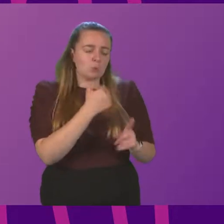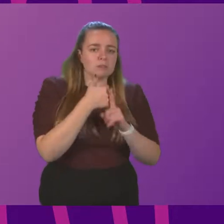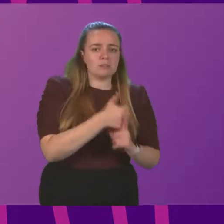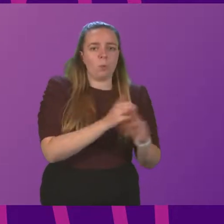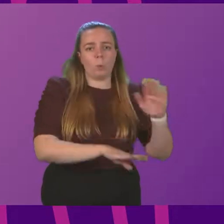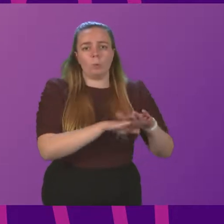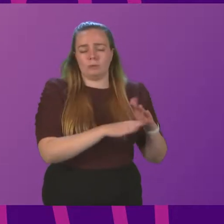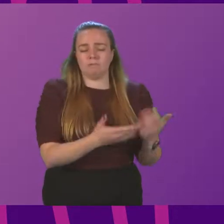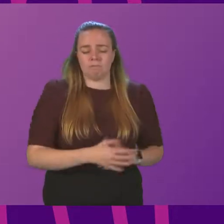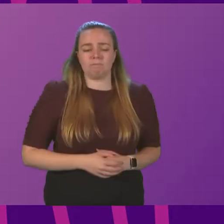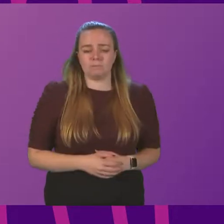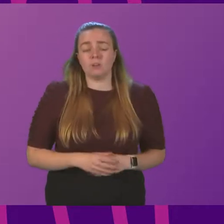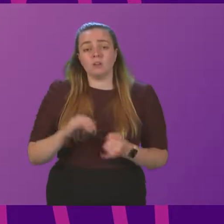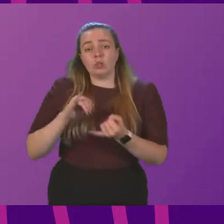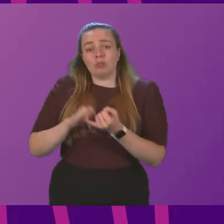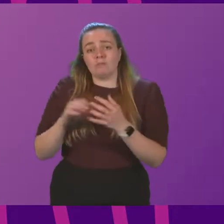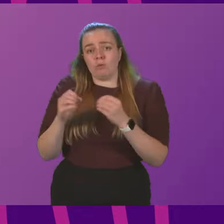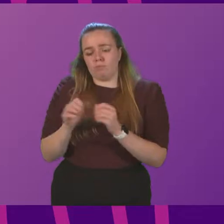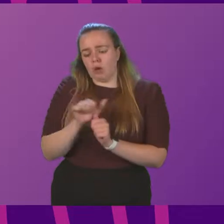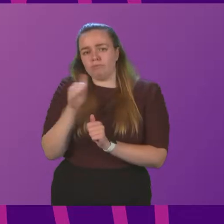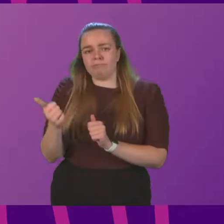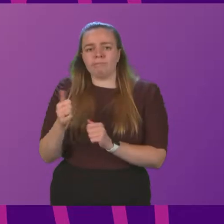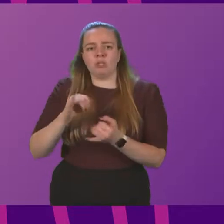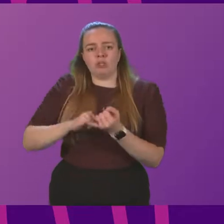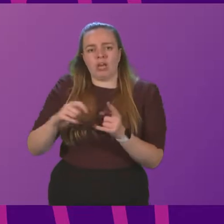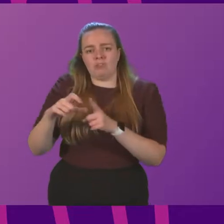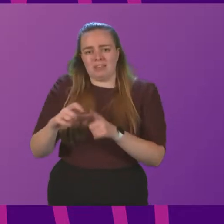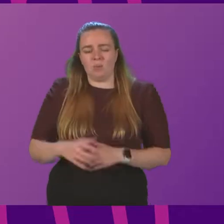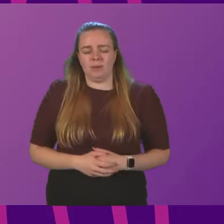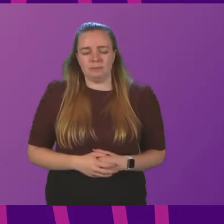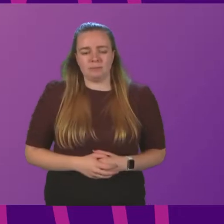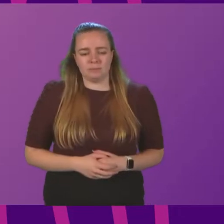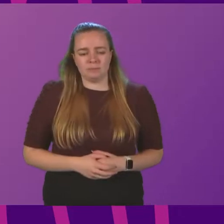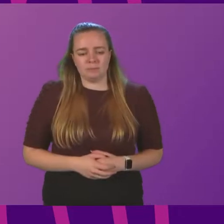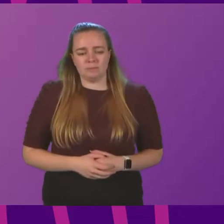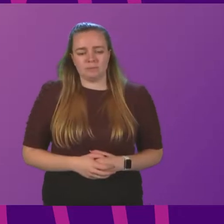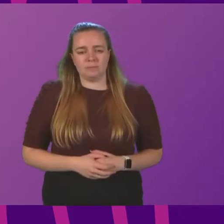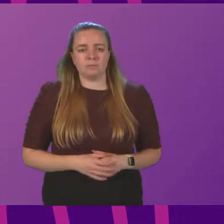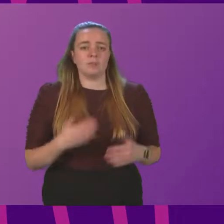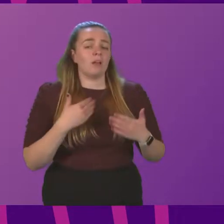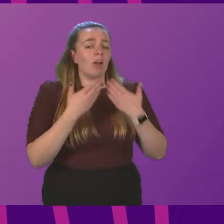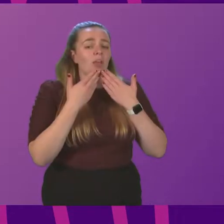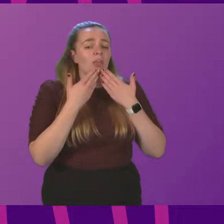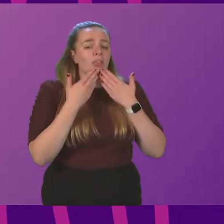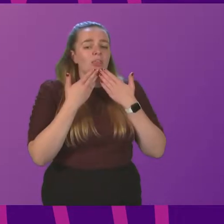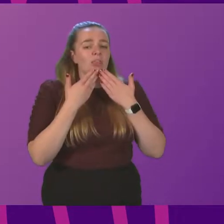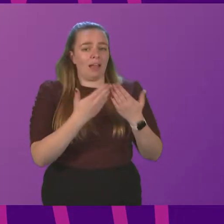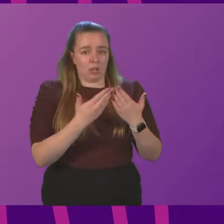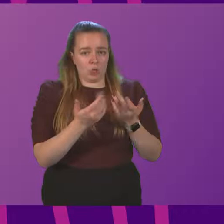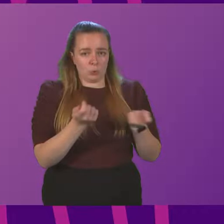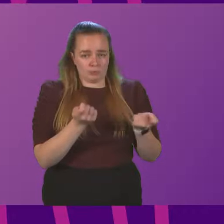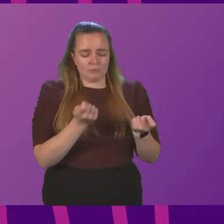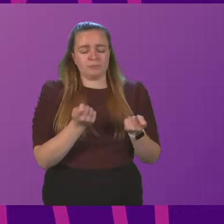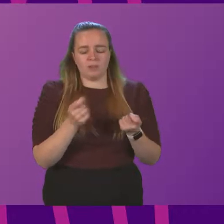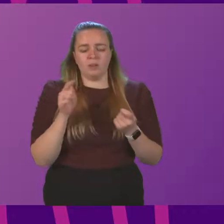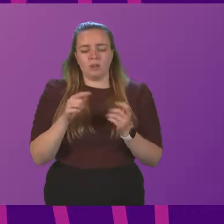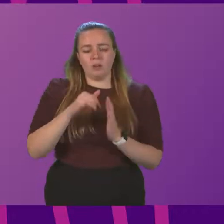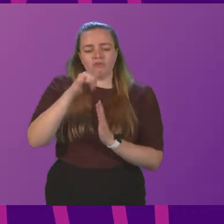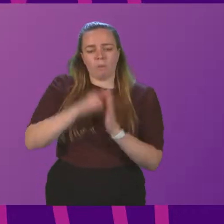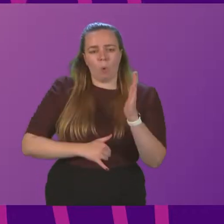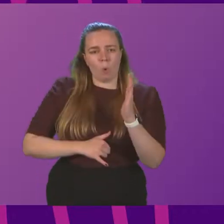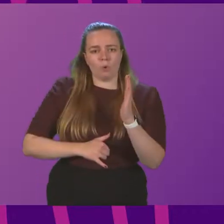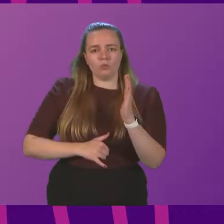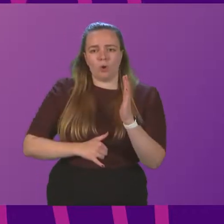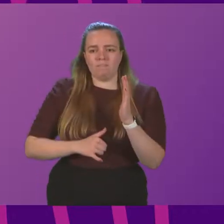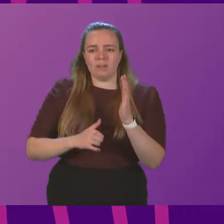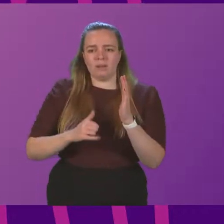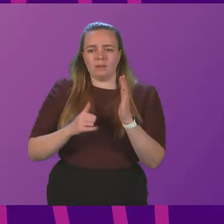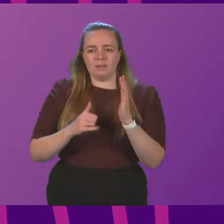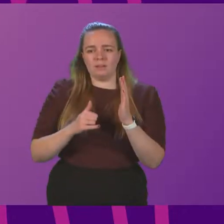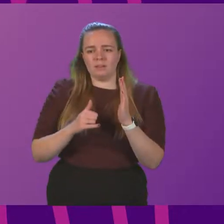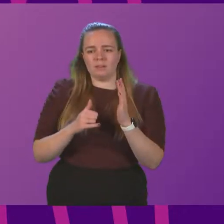There have been reports of menstrual disorders among a small number of people who